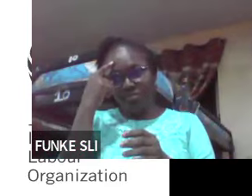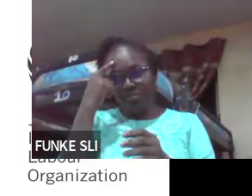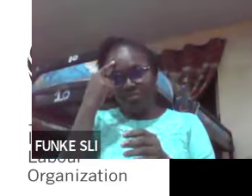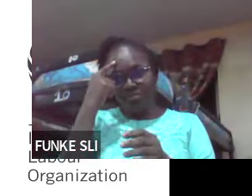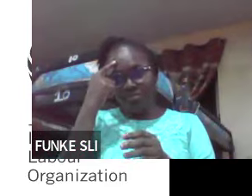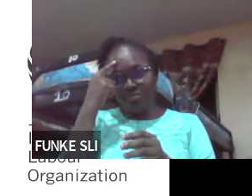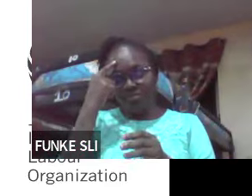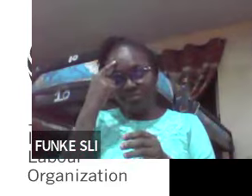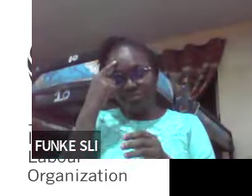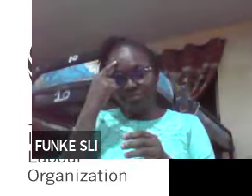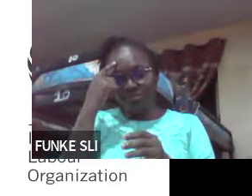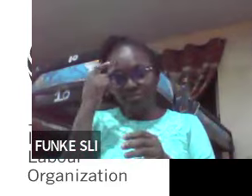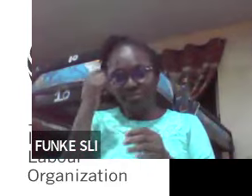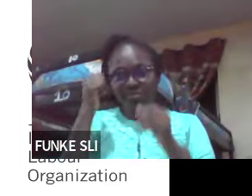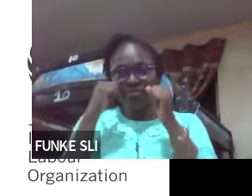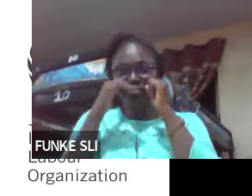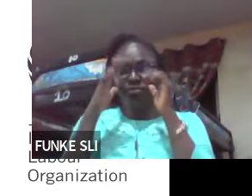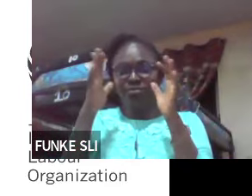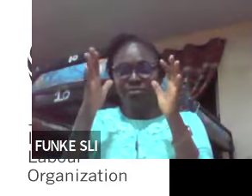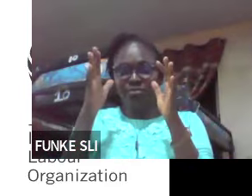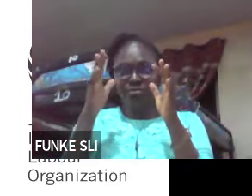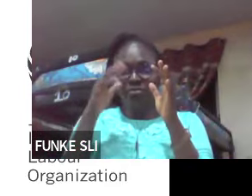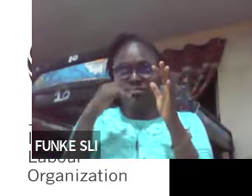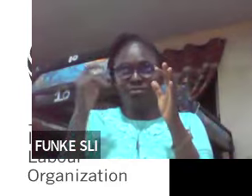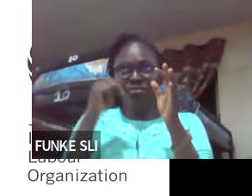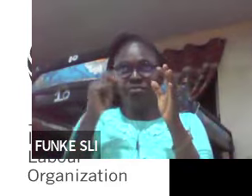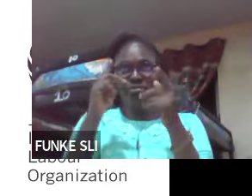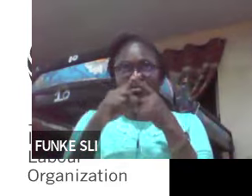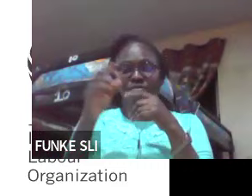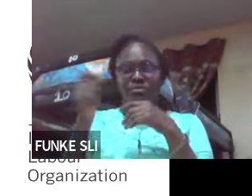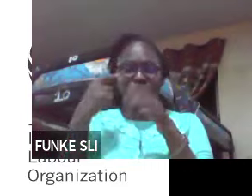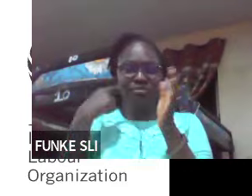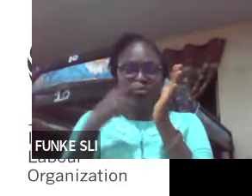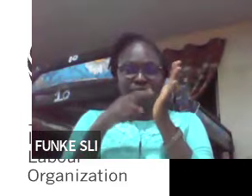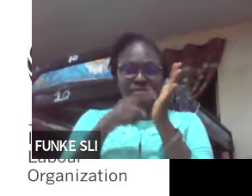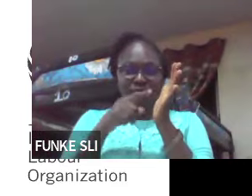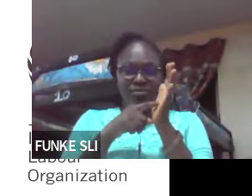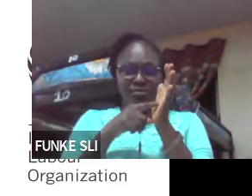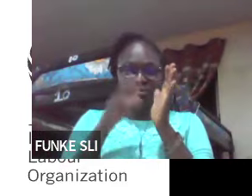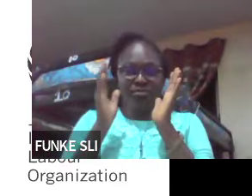Ima Chima: blessing might 1st of all, we need to take note of those that attended today